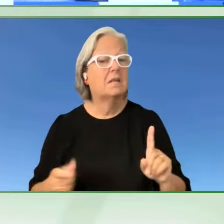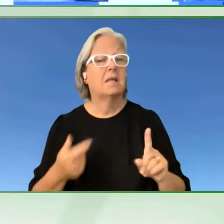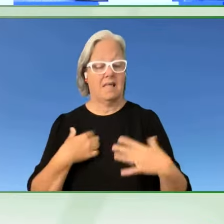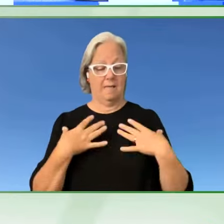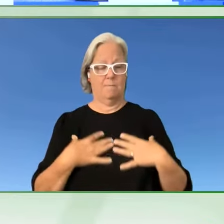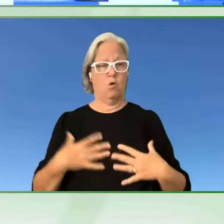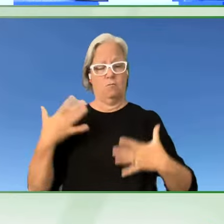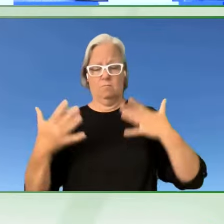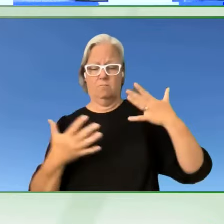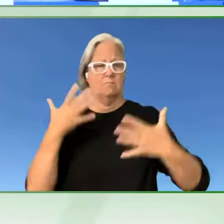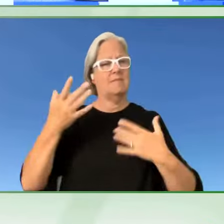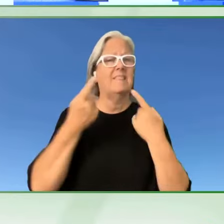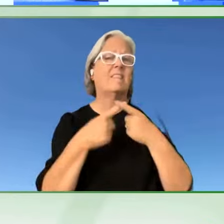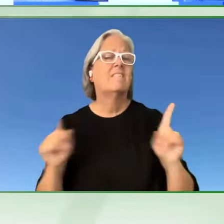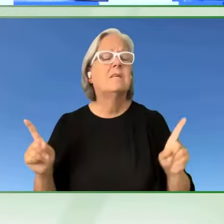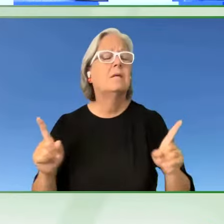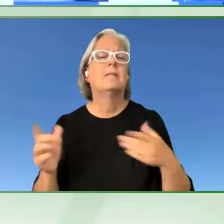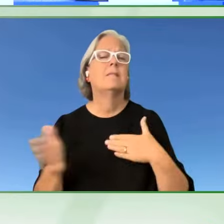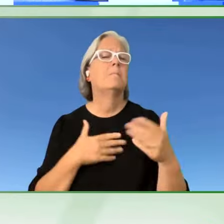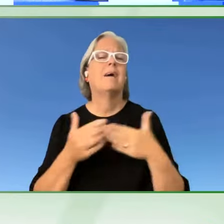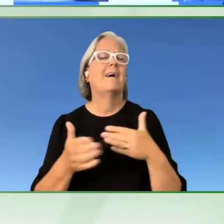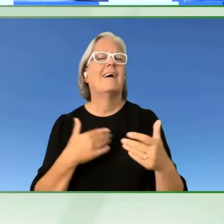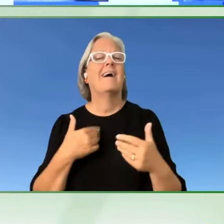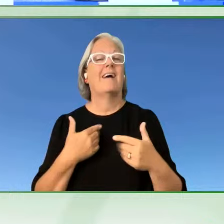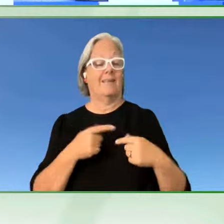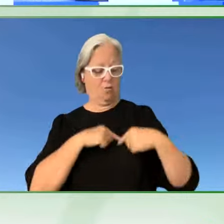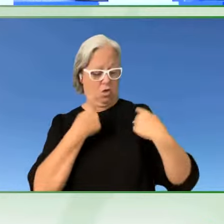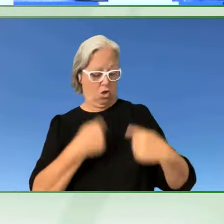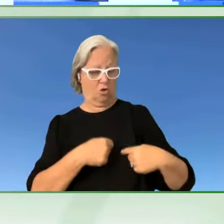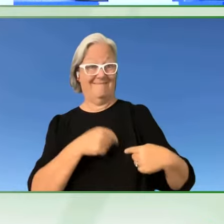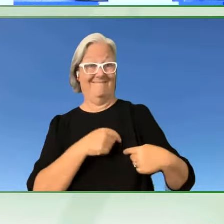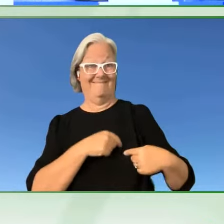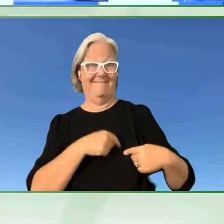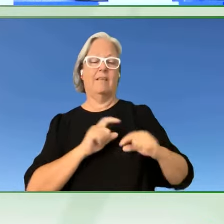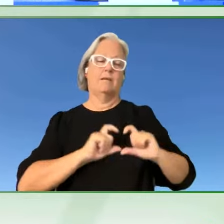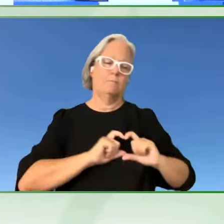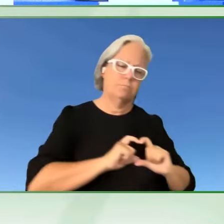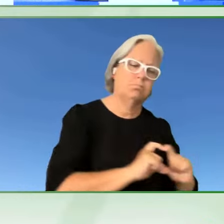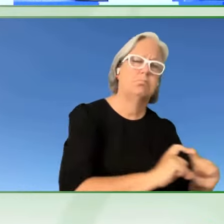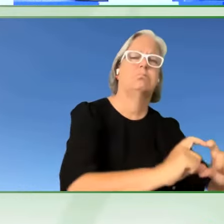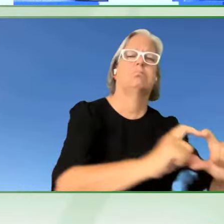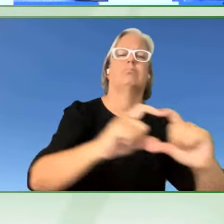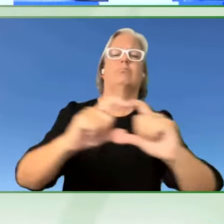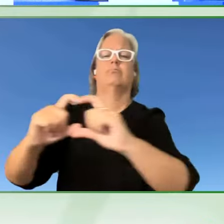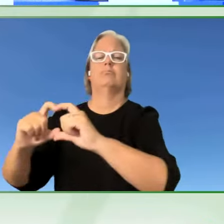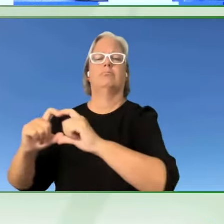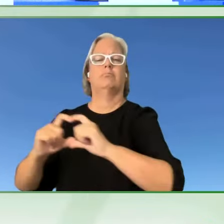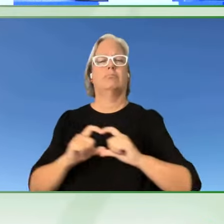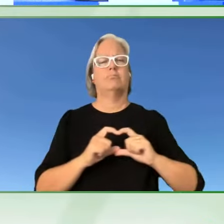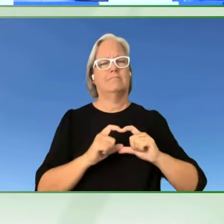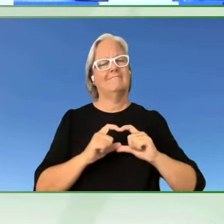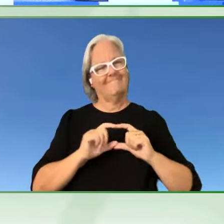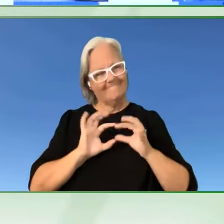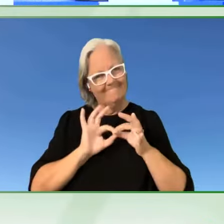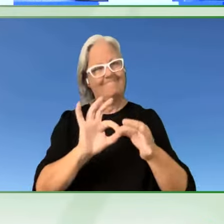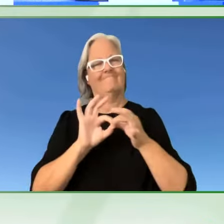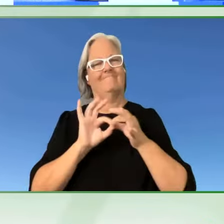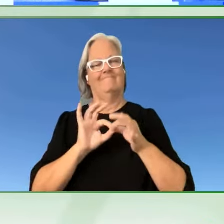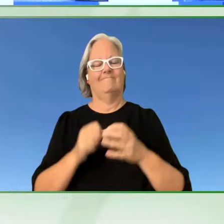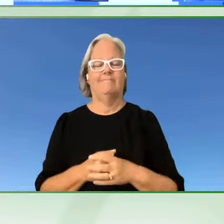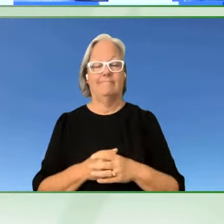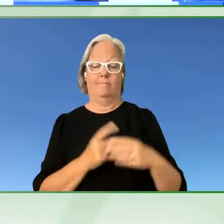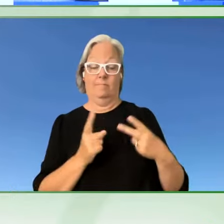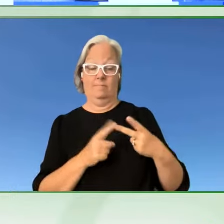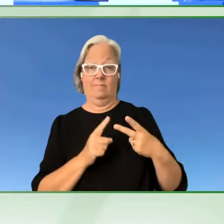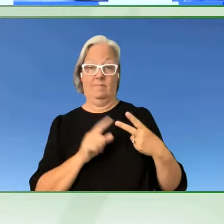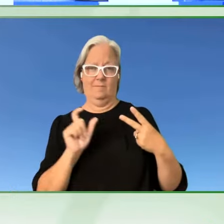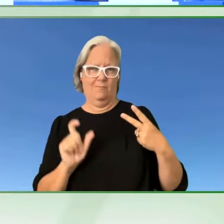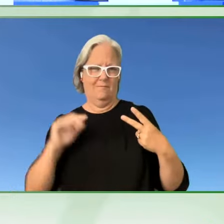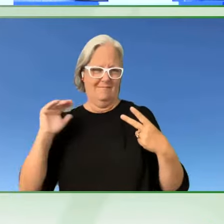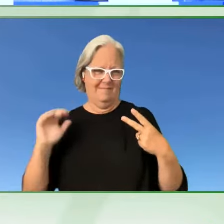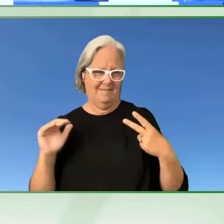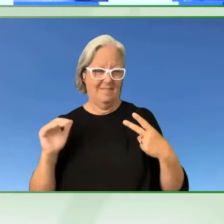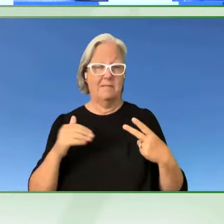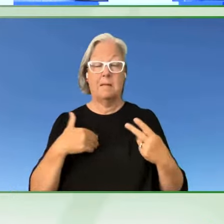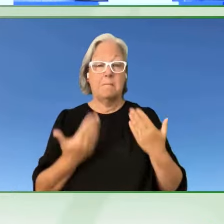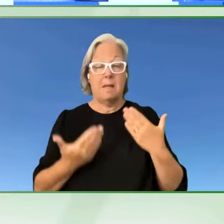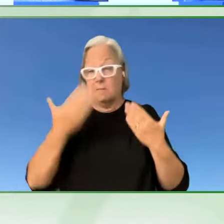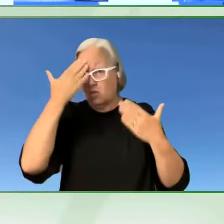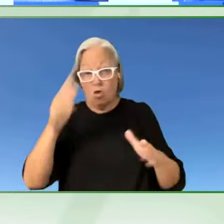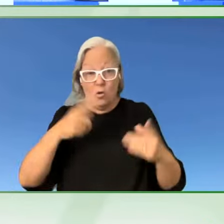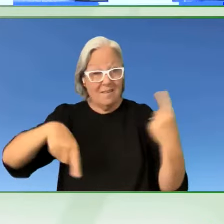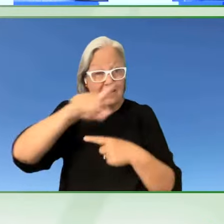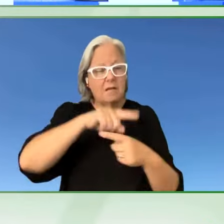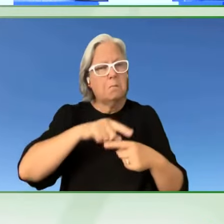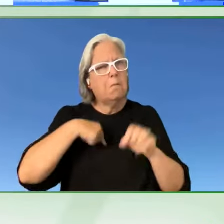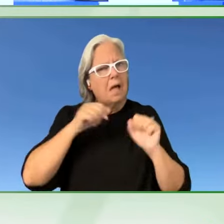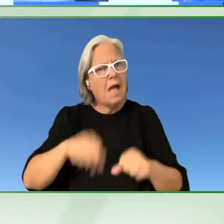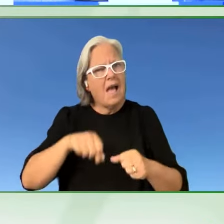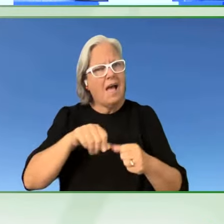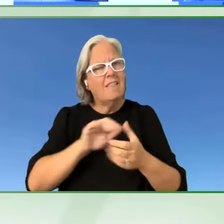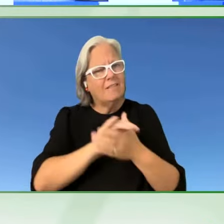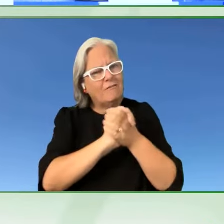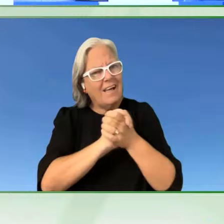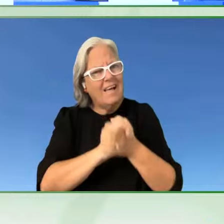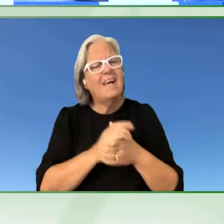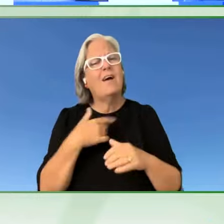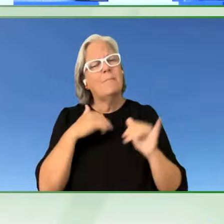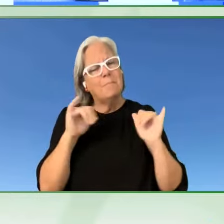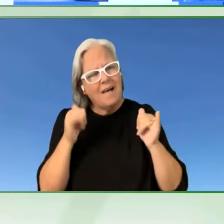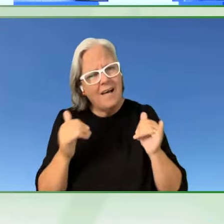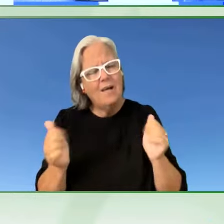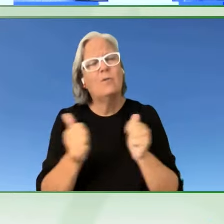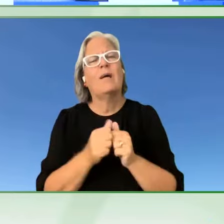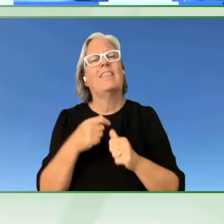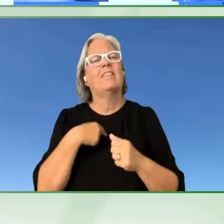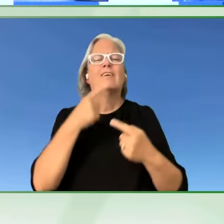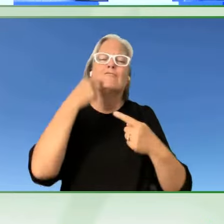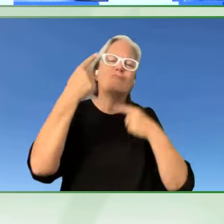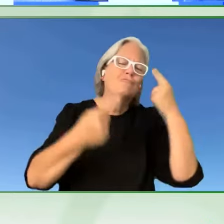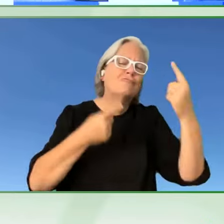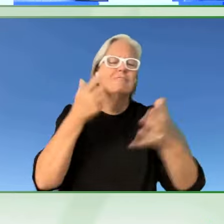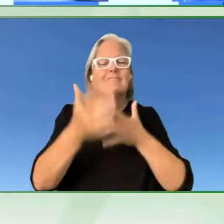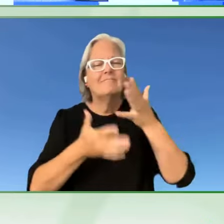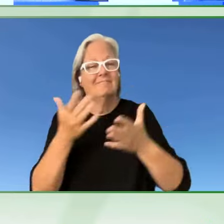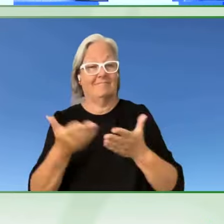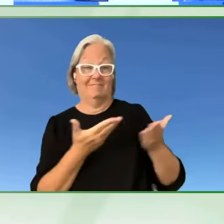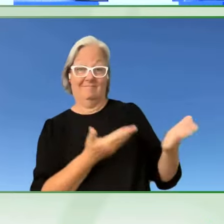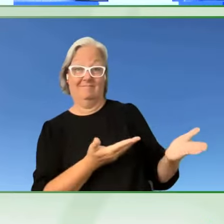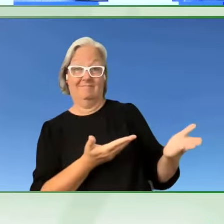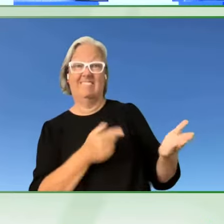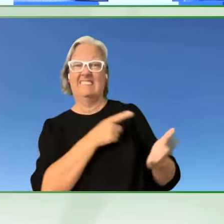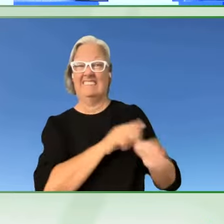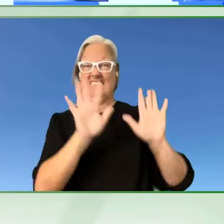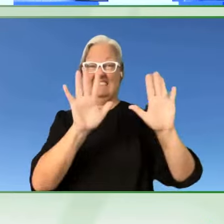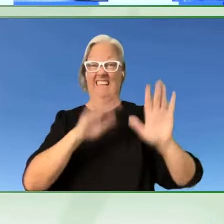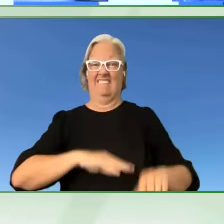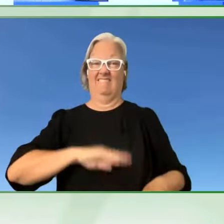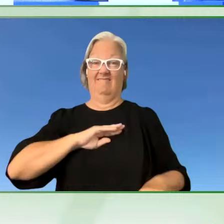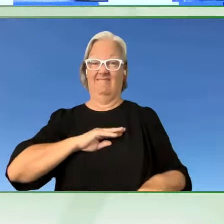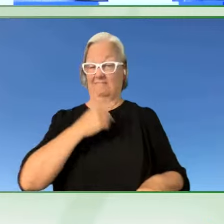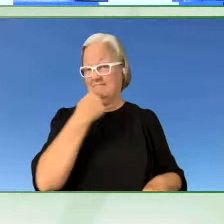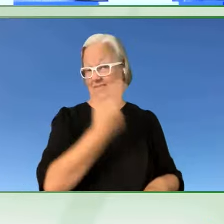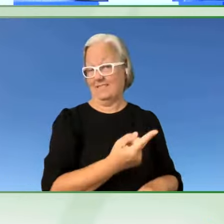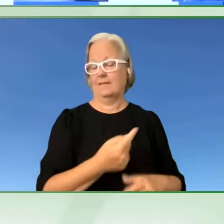education, it needs to be found, it needs to be creative, it needs to be engaging and